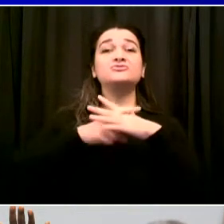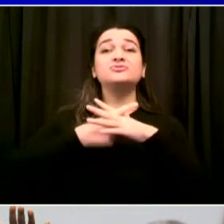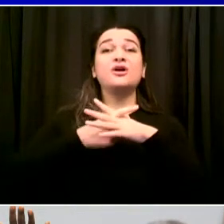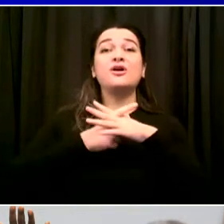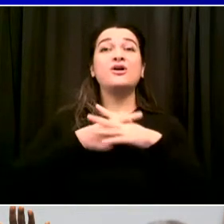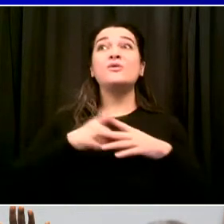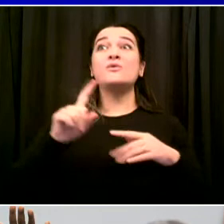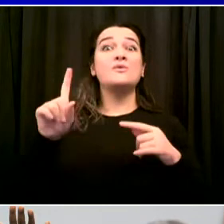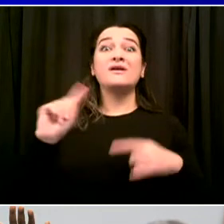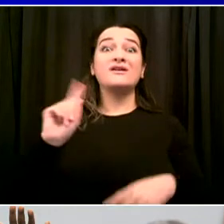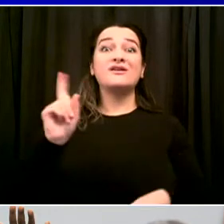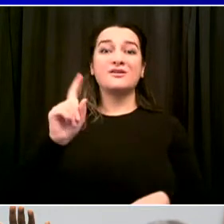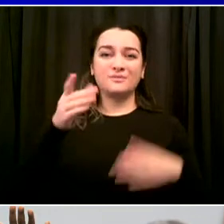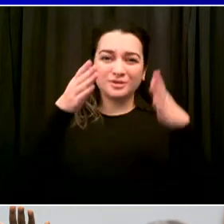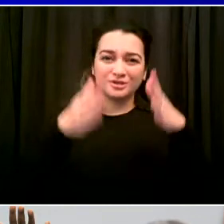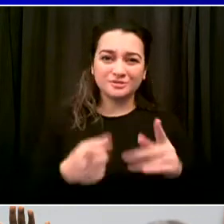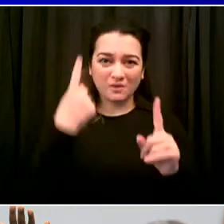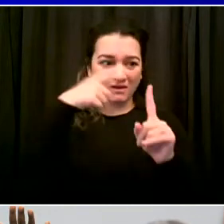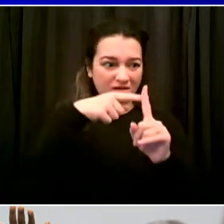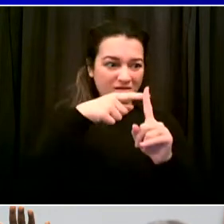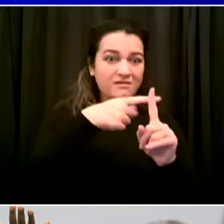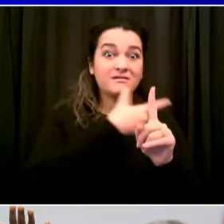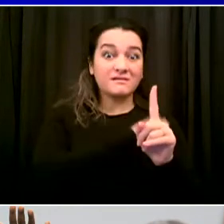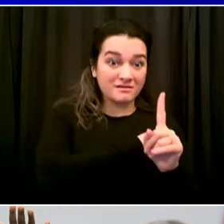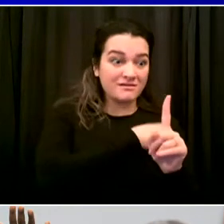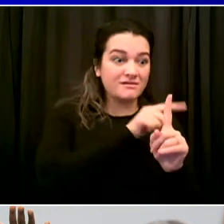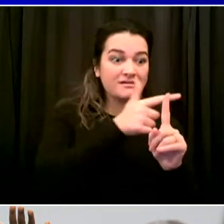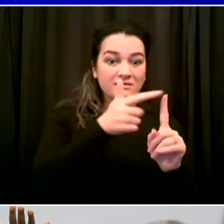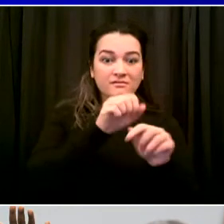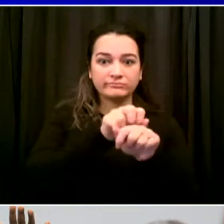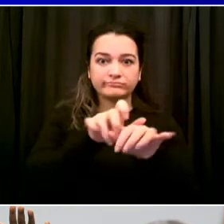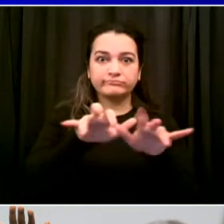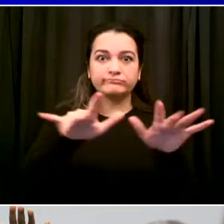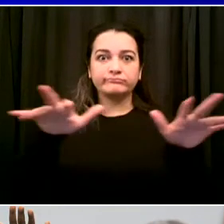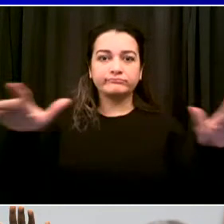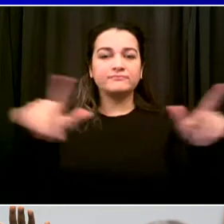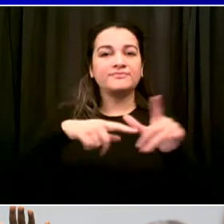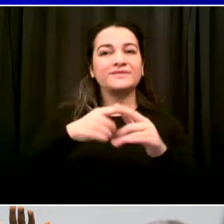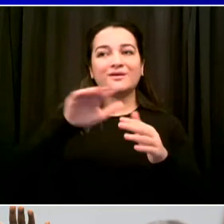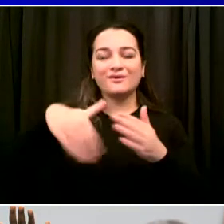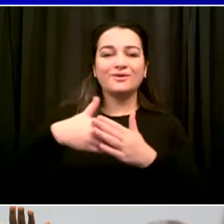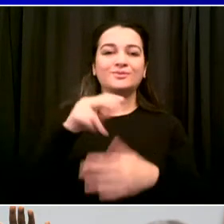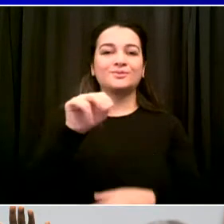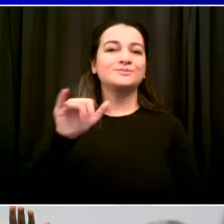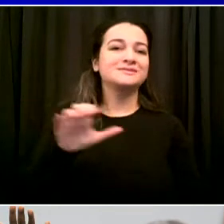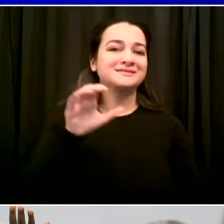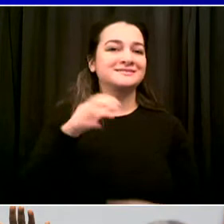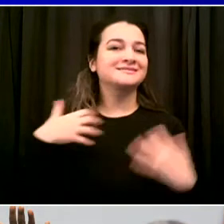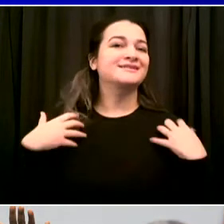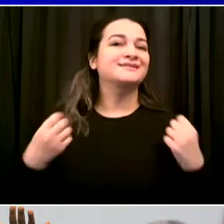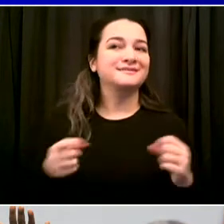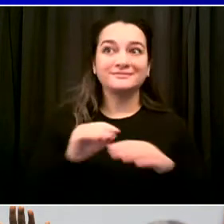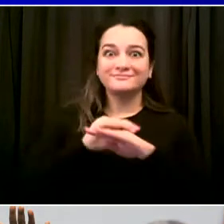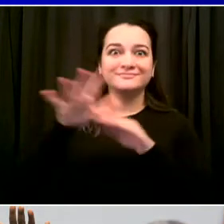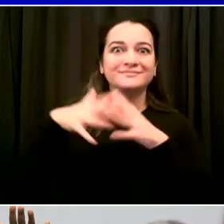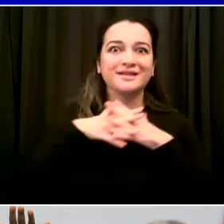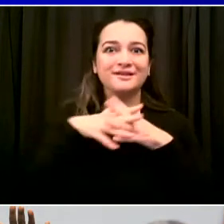THERE ARE REAL ISSUSUSE T TO ADDRESS, ONE OF THE MOST BVOIOUS IS OUR CLERGY ARE AT